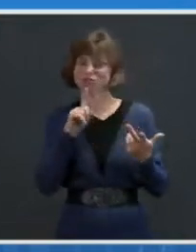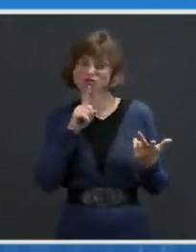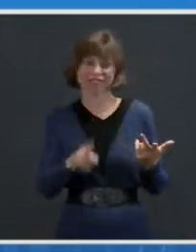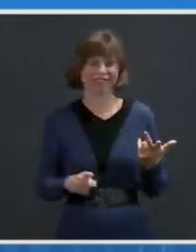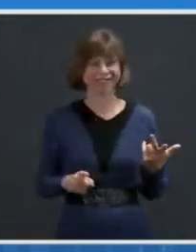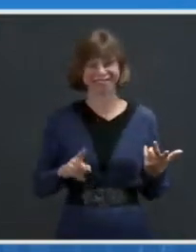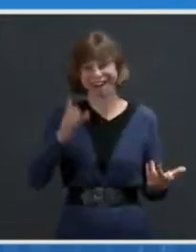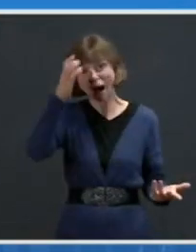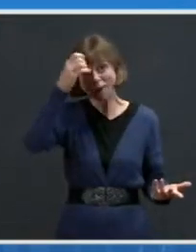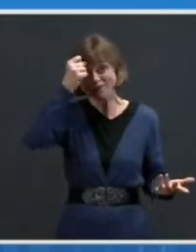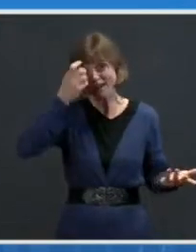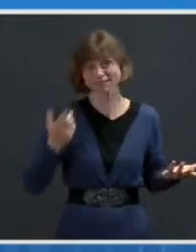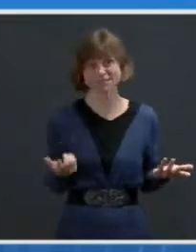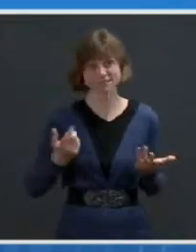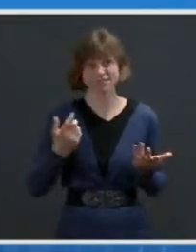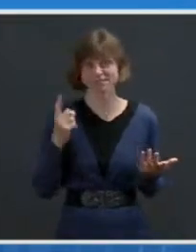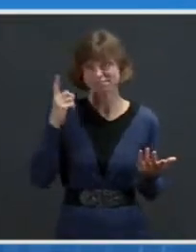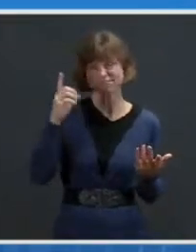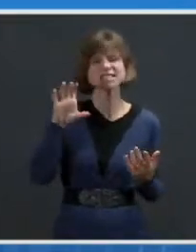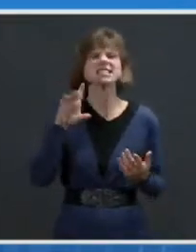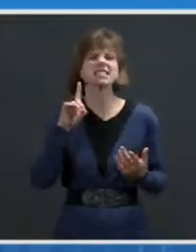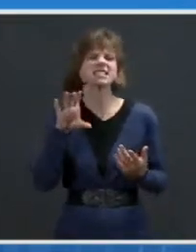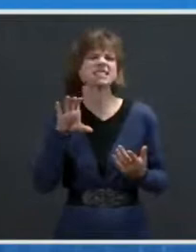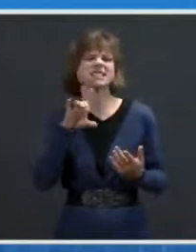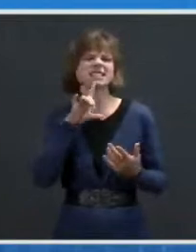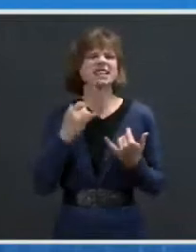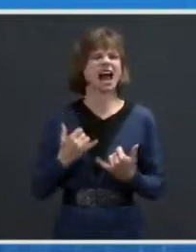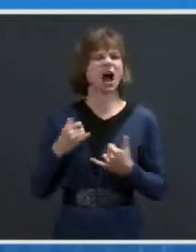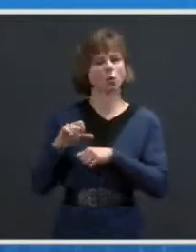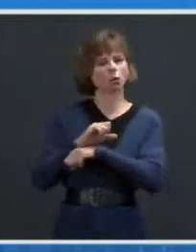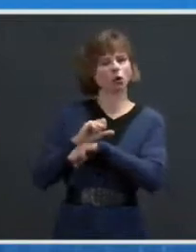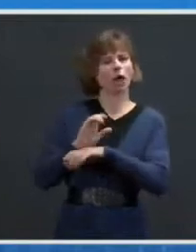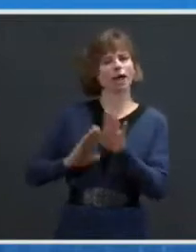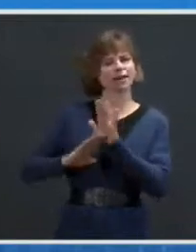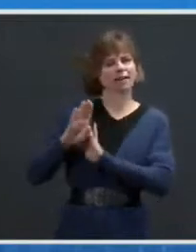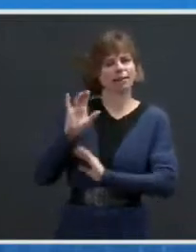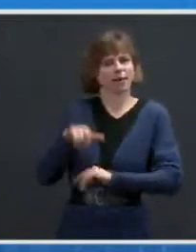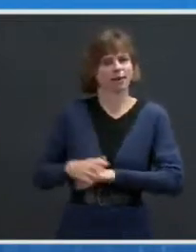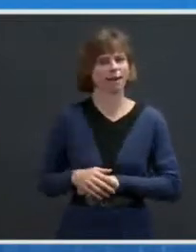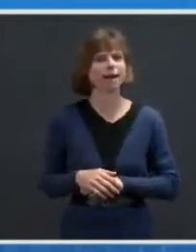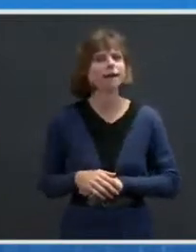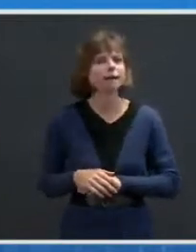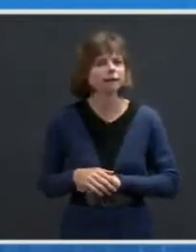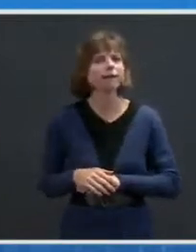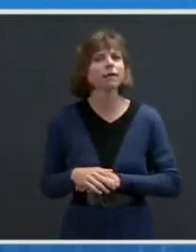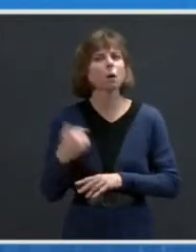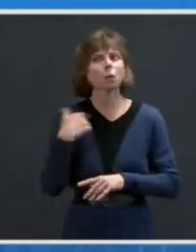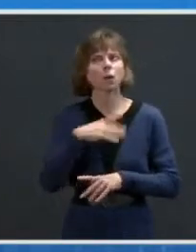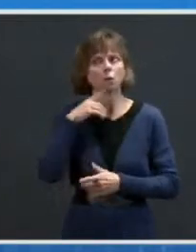A COMBINATION OF MODELING AND A COMBINATION OF GOOD, CLINICAL